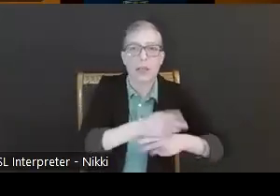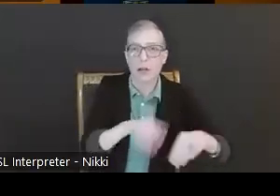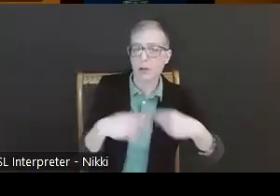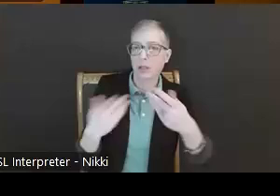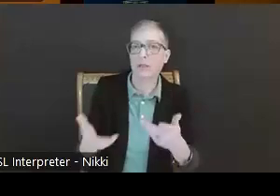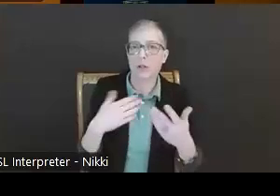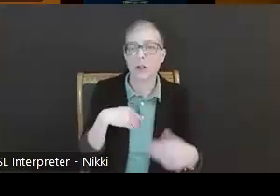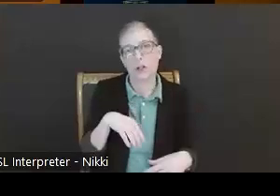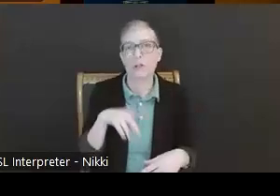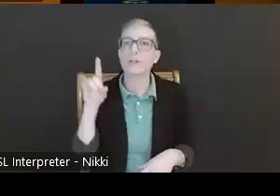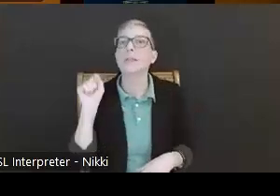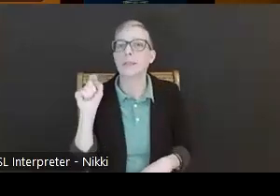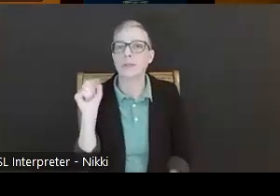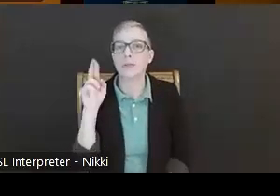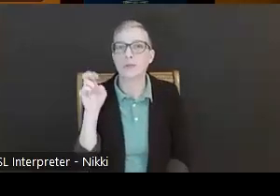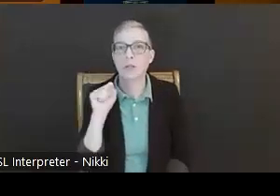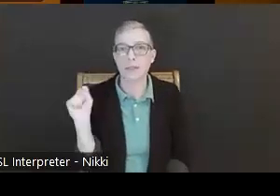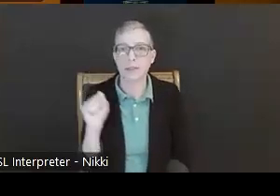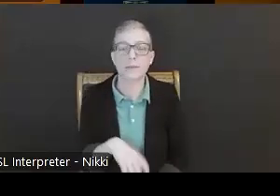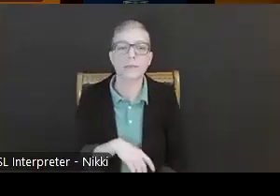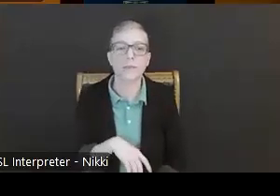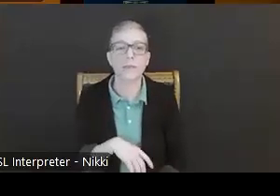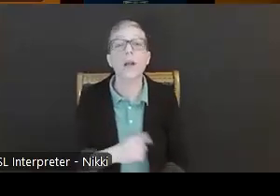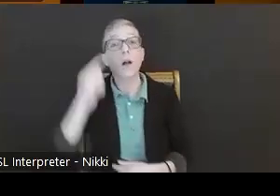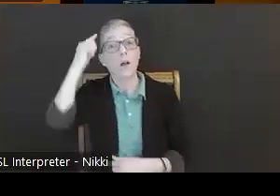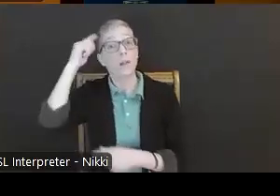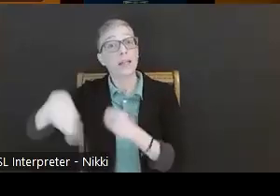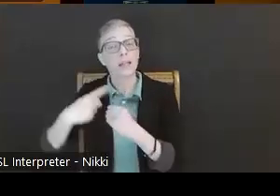if we talk about too this idea of a caregiver role it's really becomes a bit of an identity